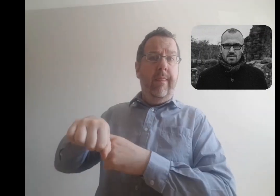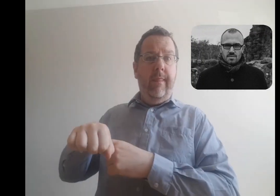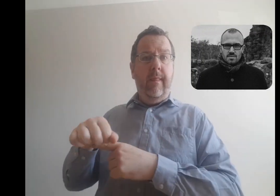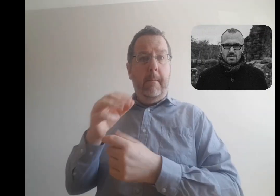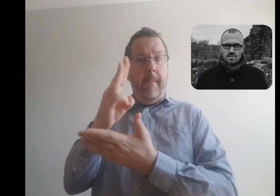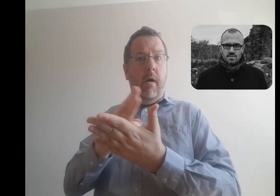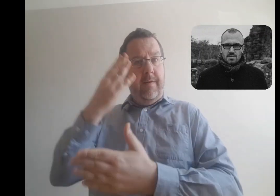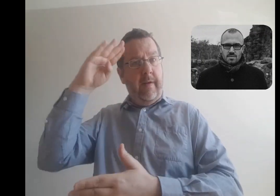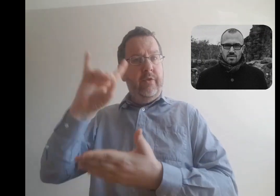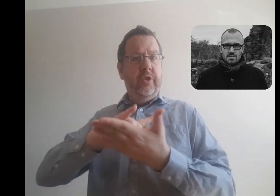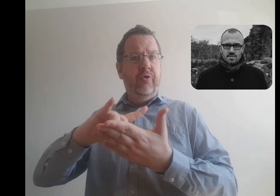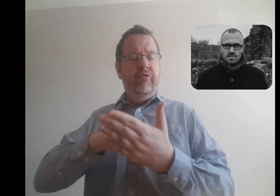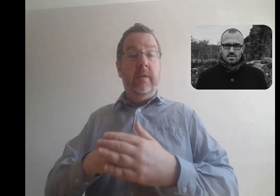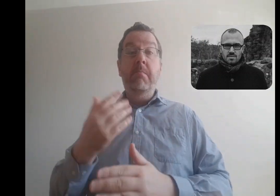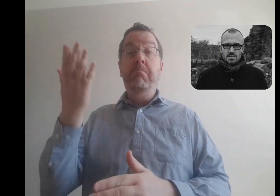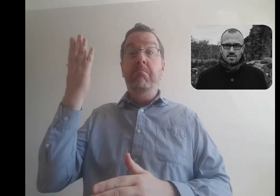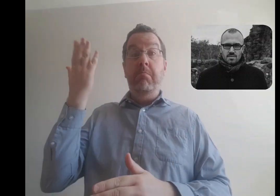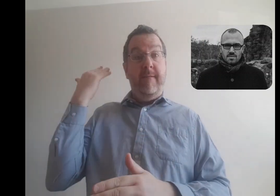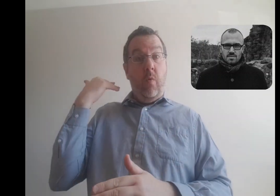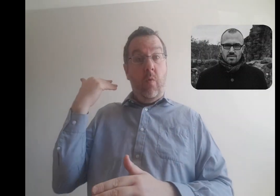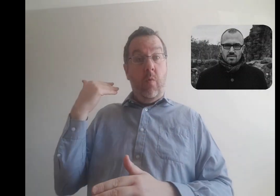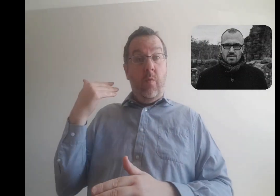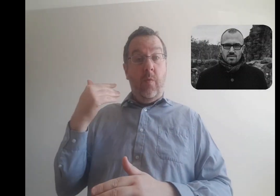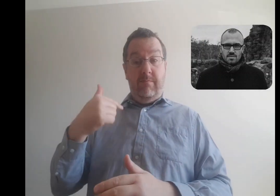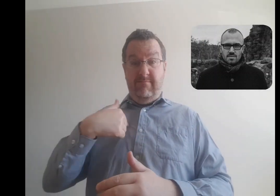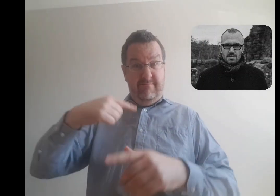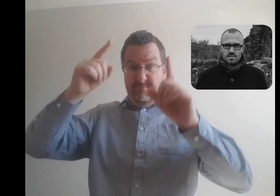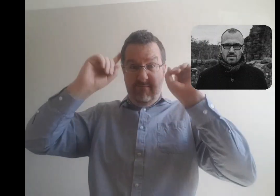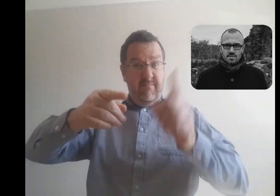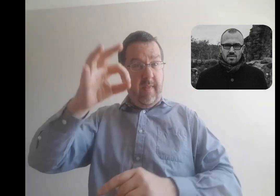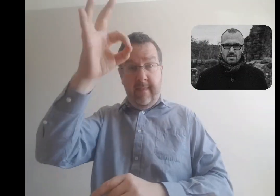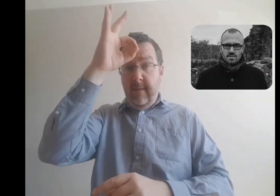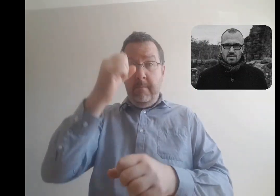Prior to making the show, I knew very little about the history of Ireland's Deaf community.